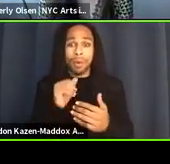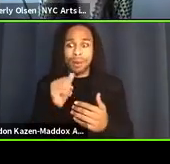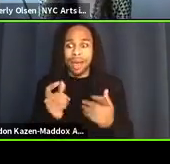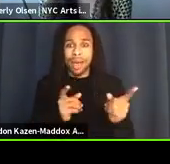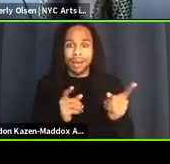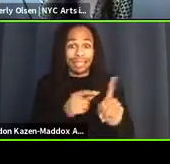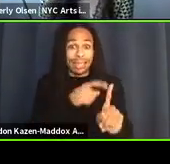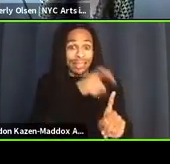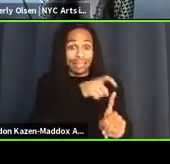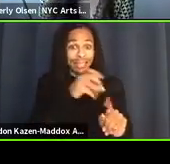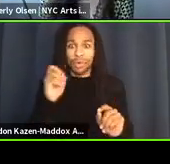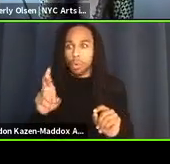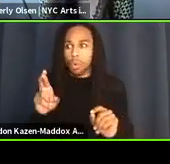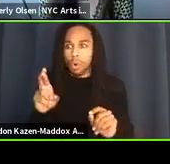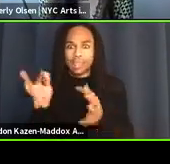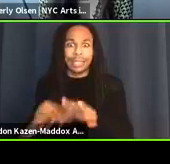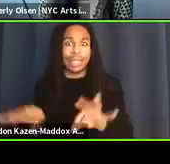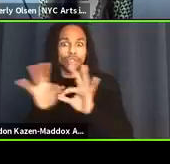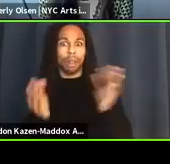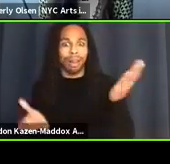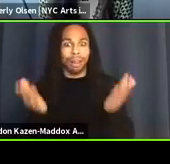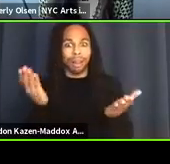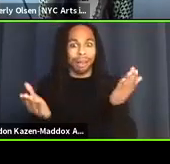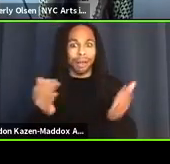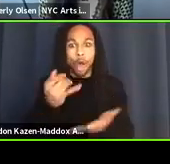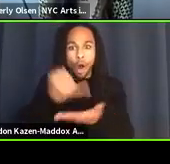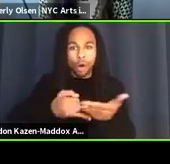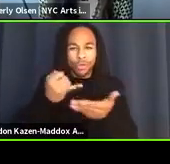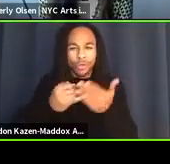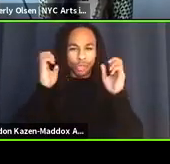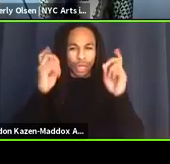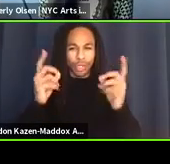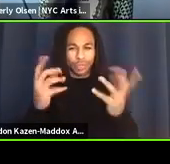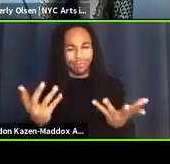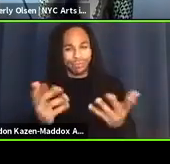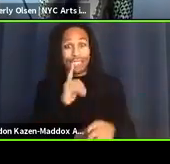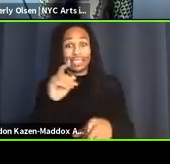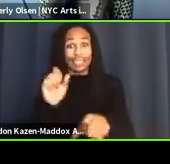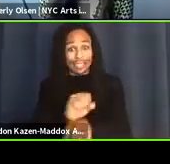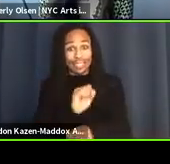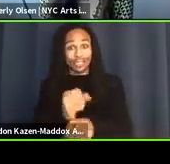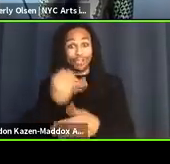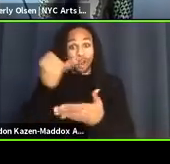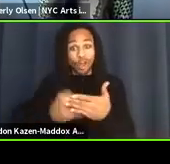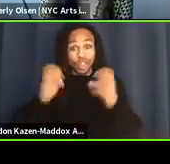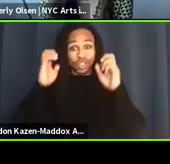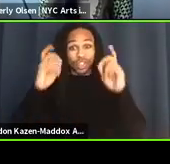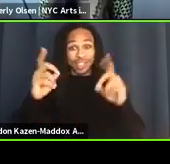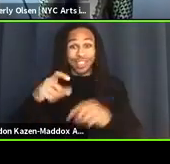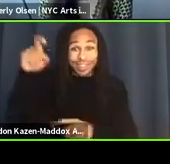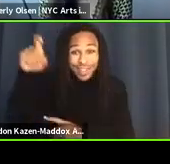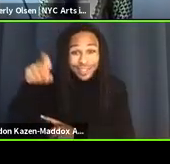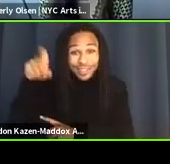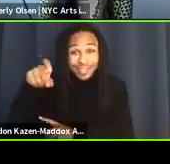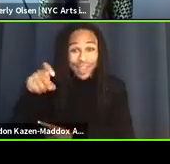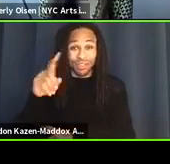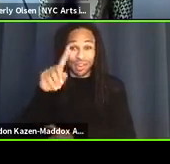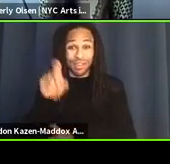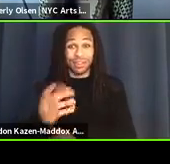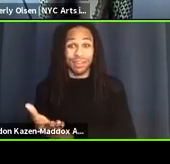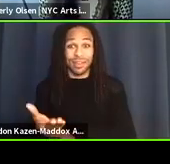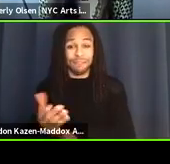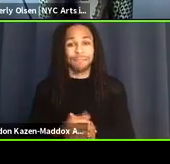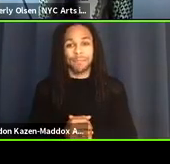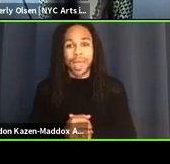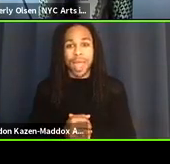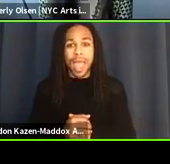a moment to recognize you all with us. Mickey, Kayla Hamilton, Lucy, it is a long list of